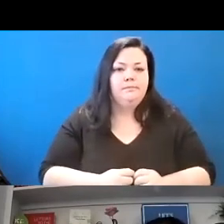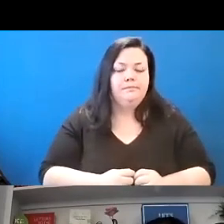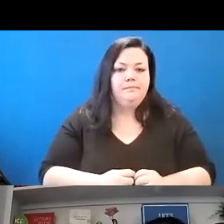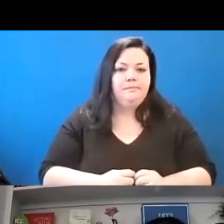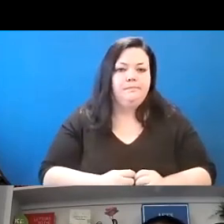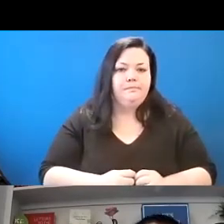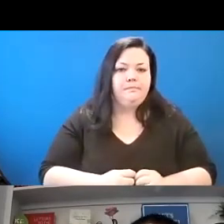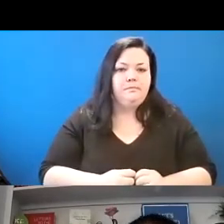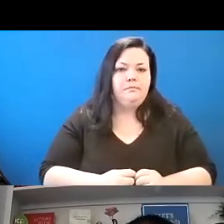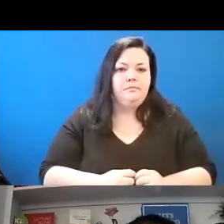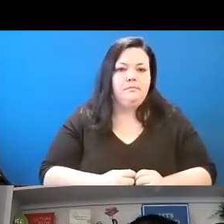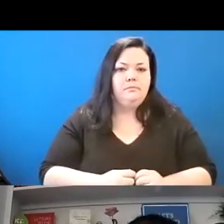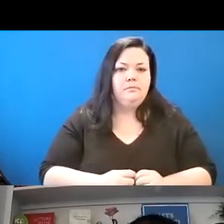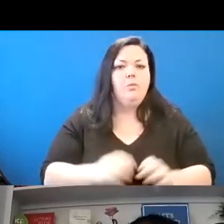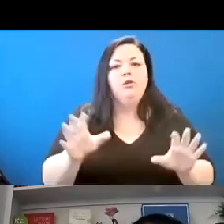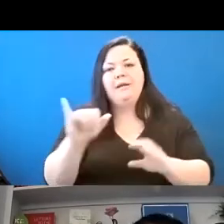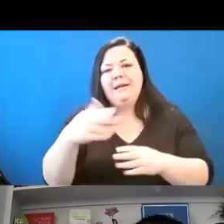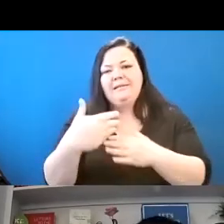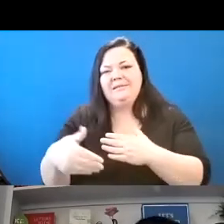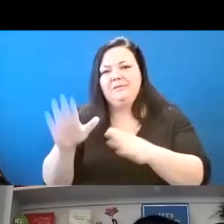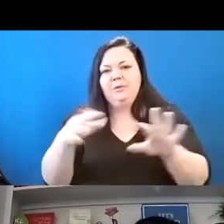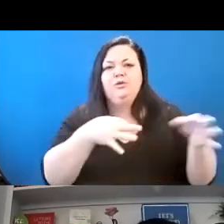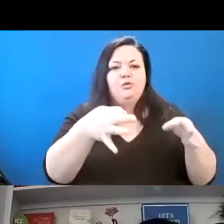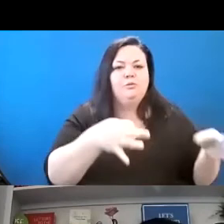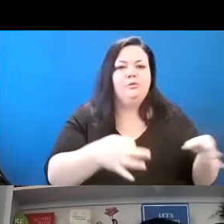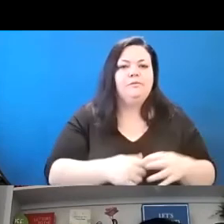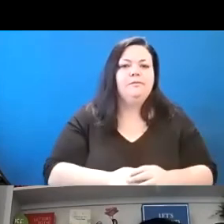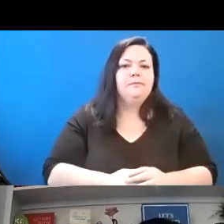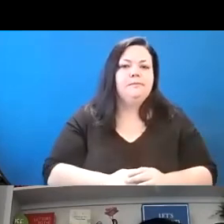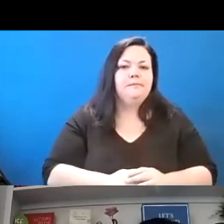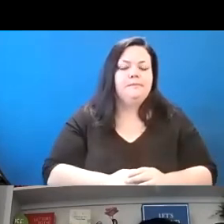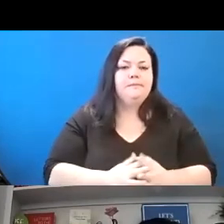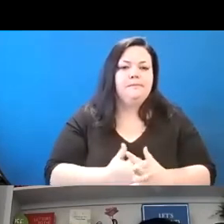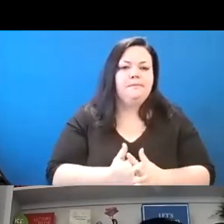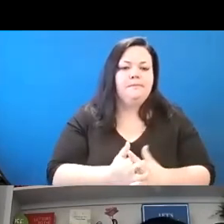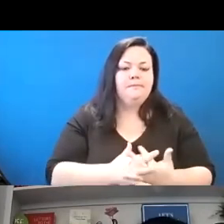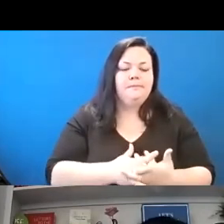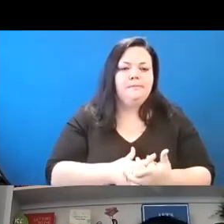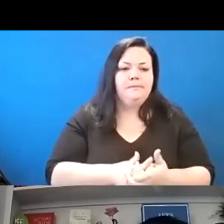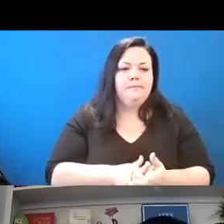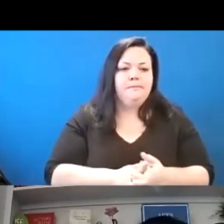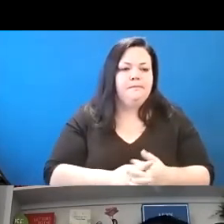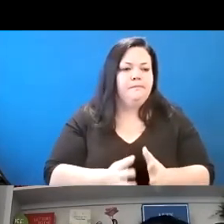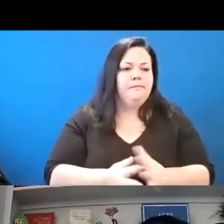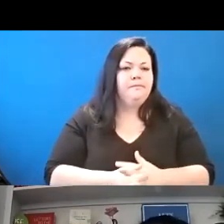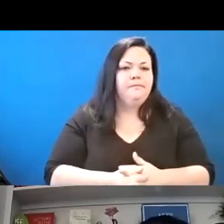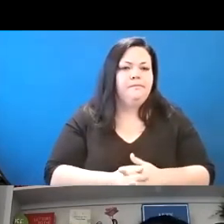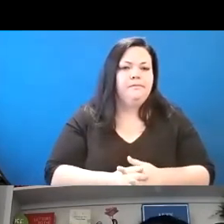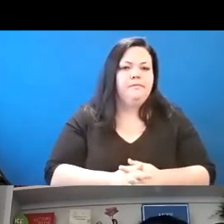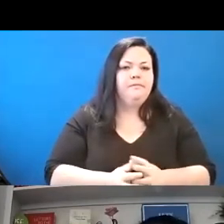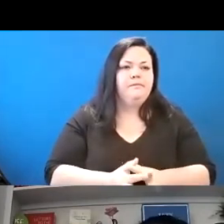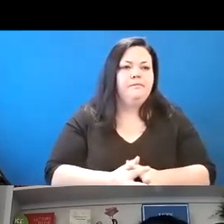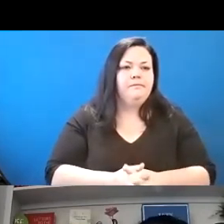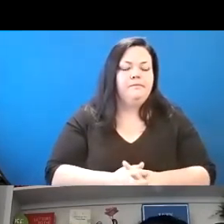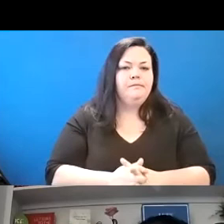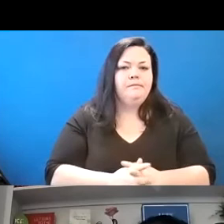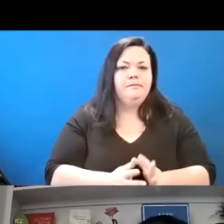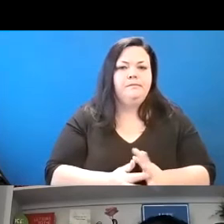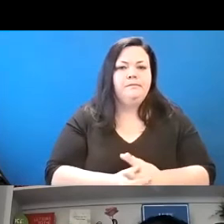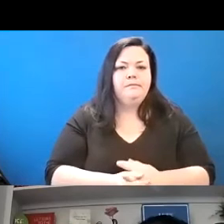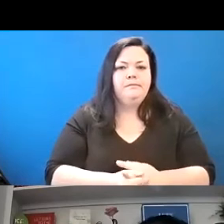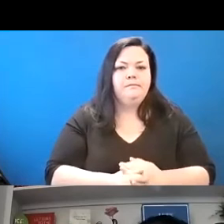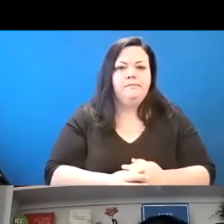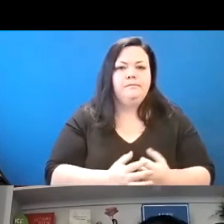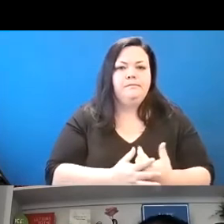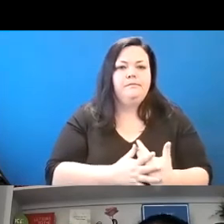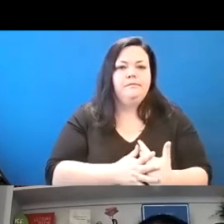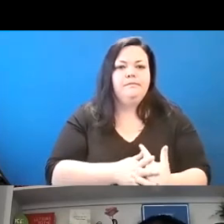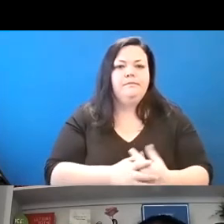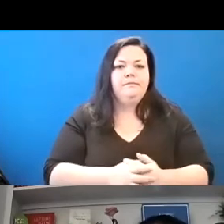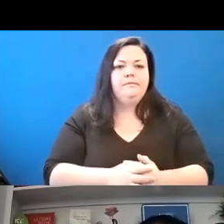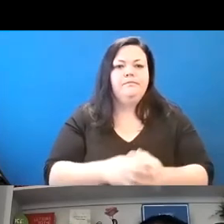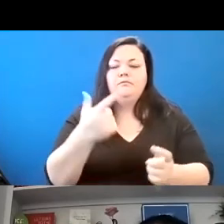well we'll do that next let's focus on the description now gwen said yellow ruffles in the